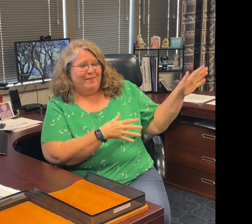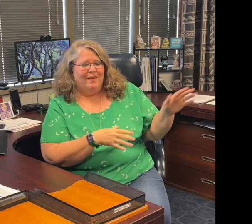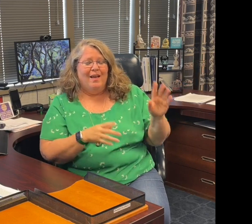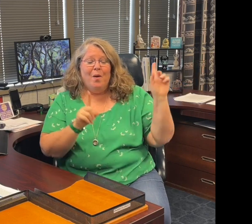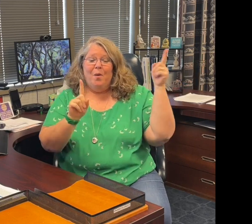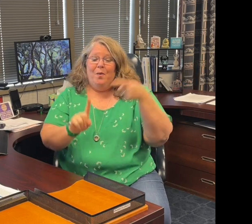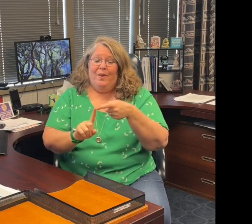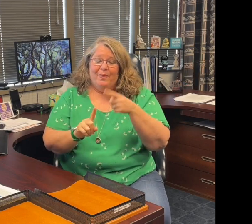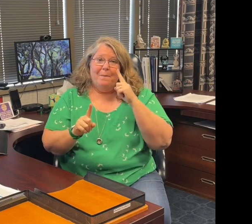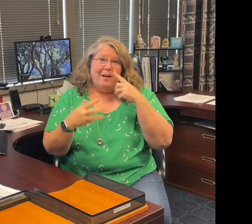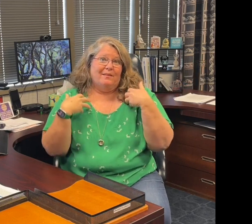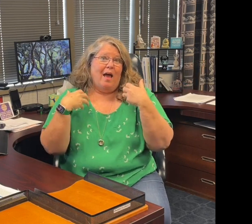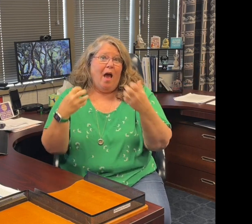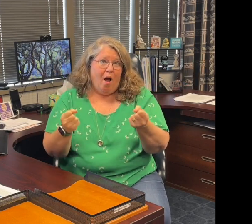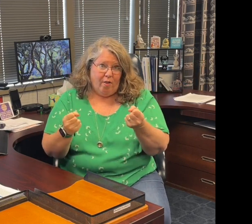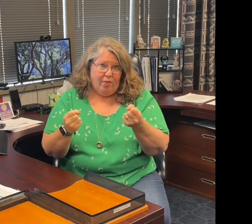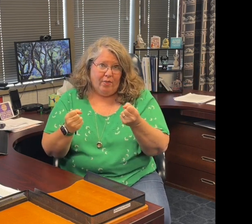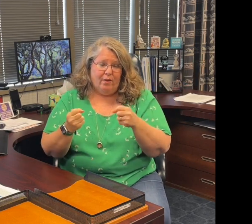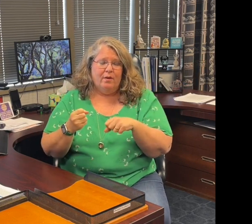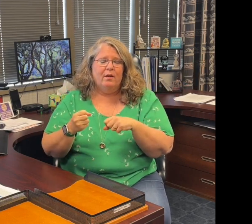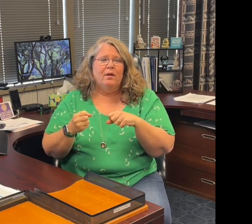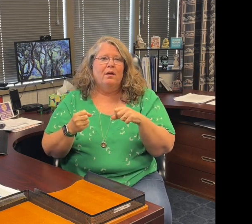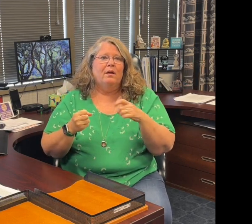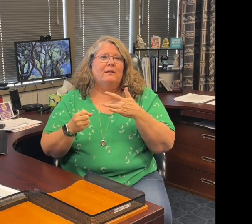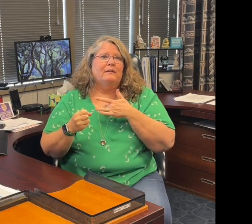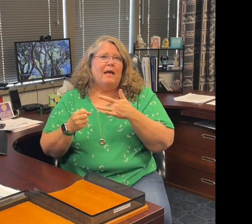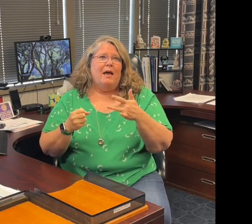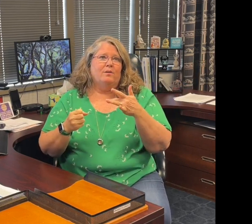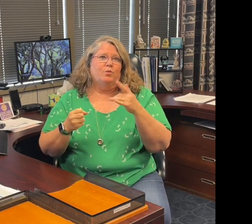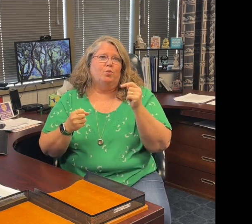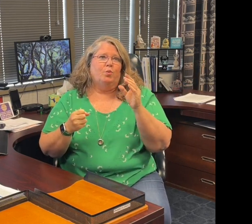And that's the general misconceptions related to mental health specifically